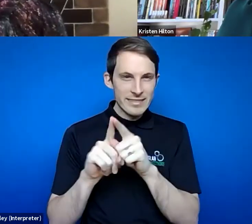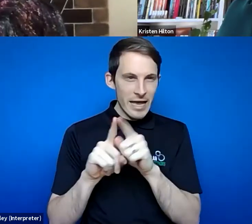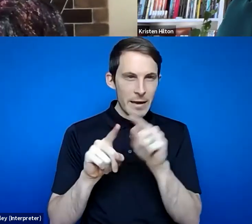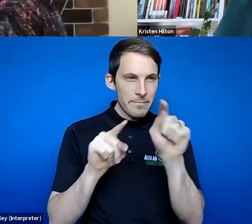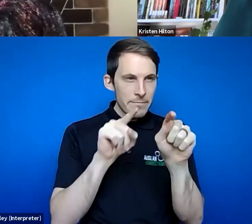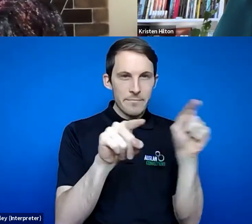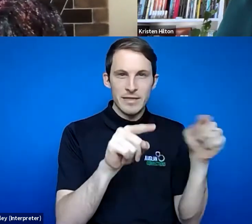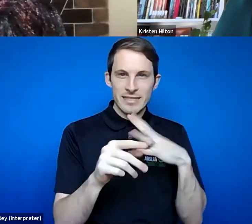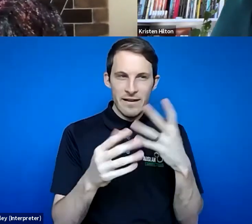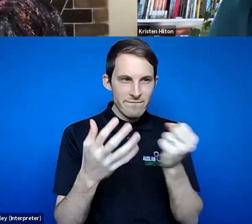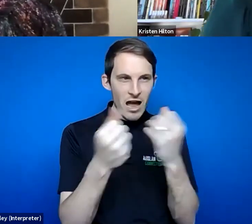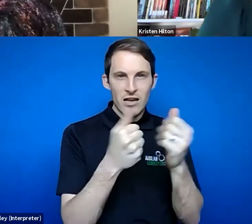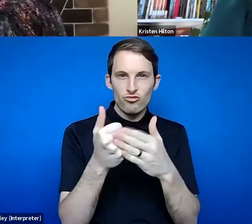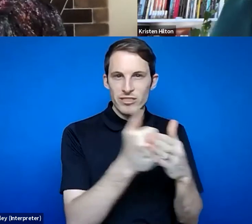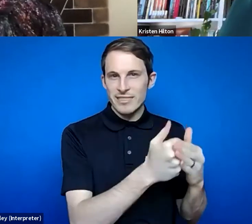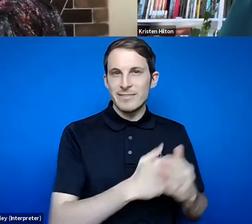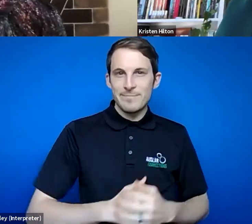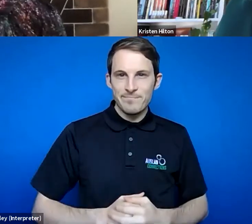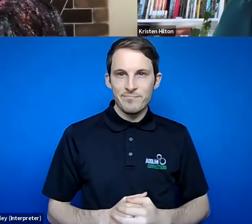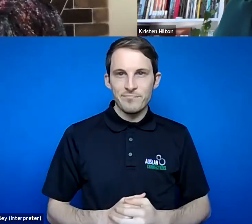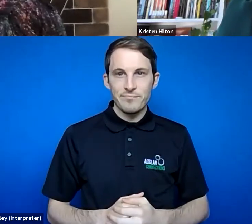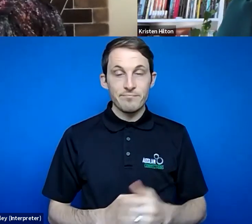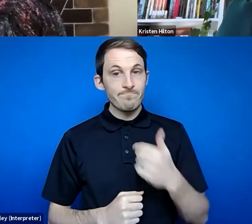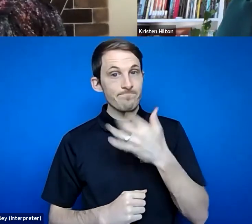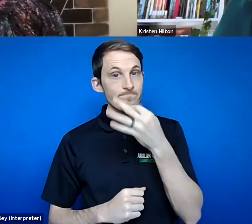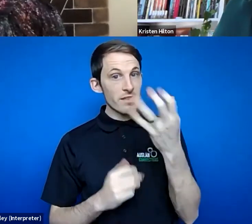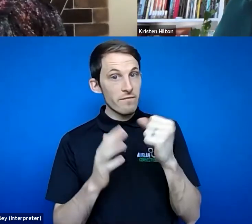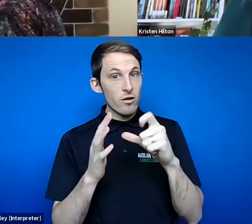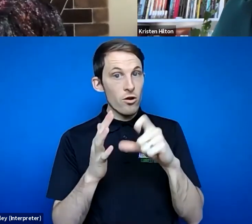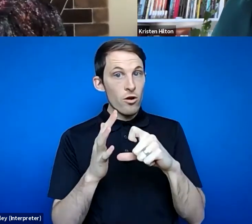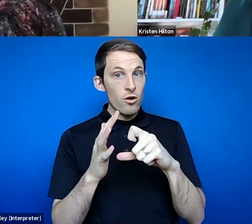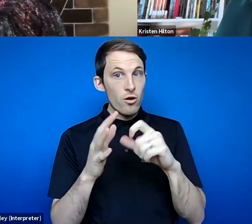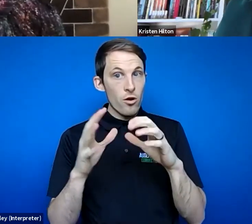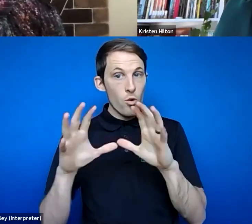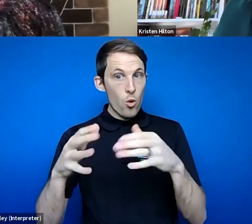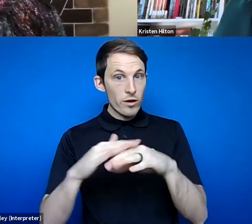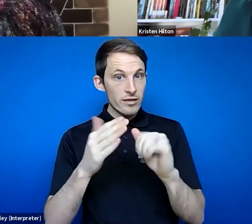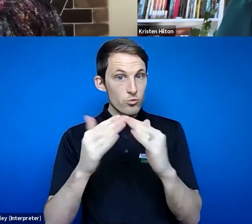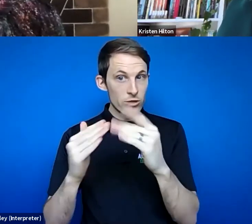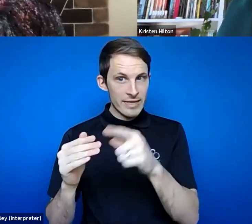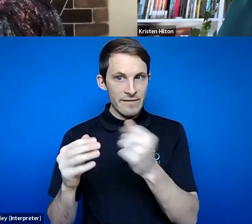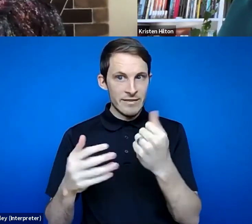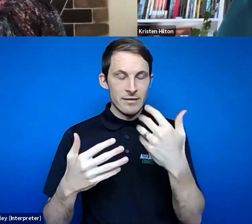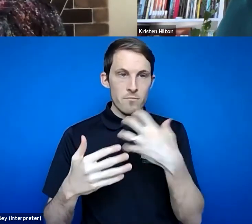Are there cohorts in our community that suffer more from the stigma than others?